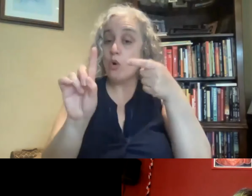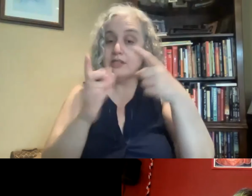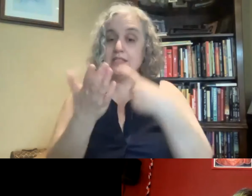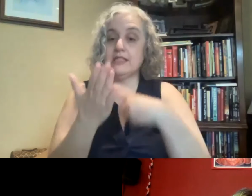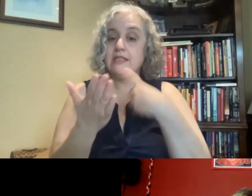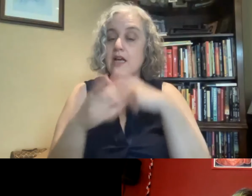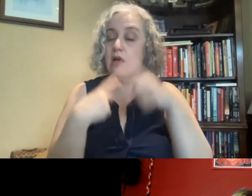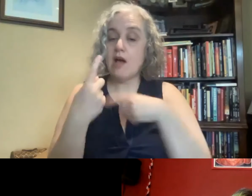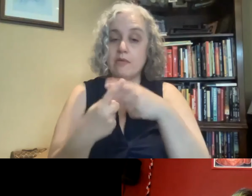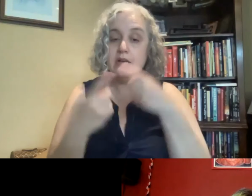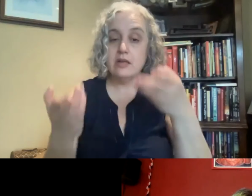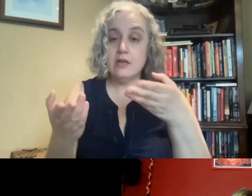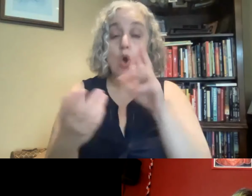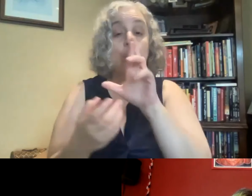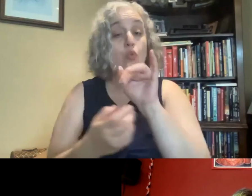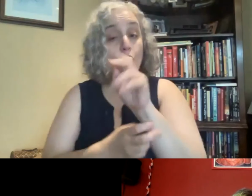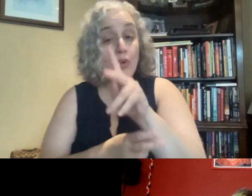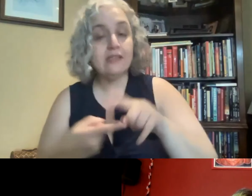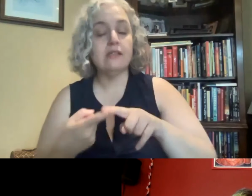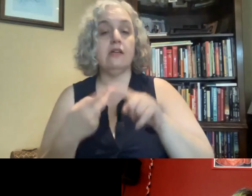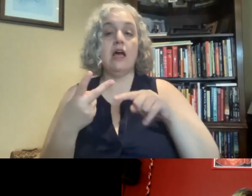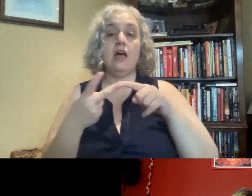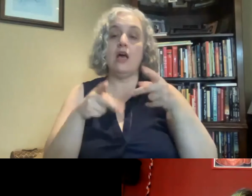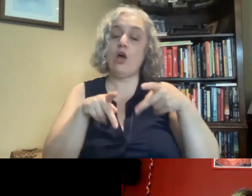both the risks and the opportunities of AI.